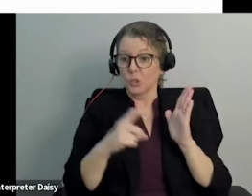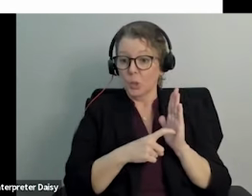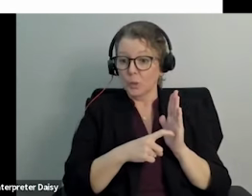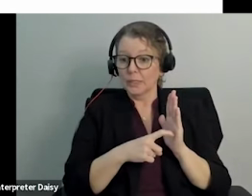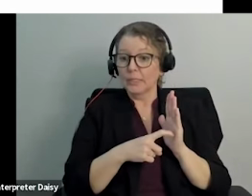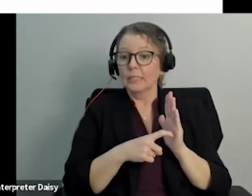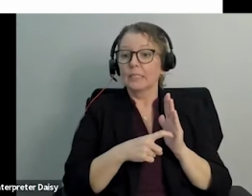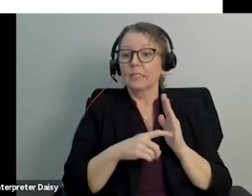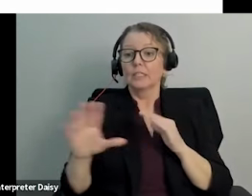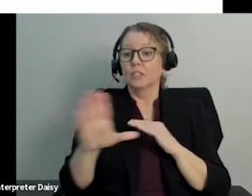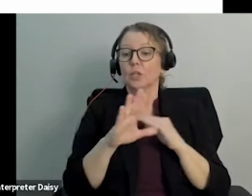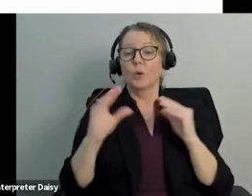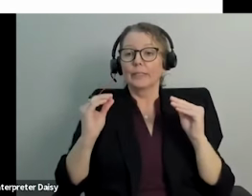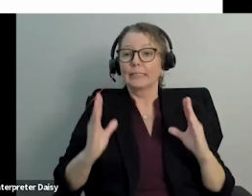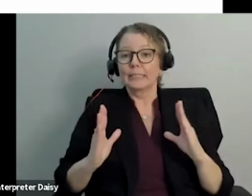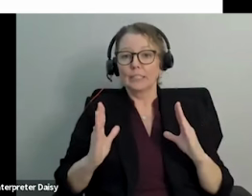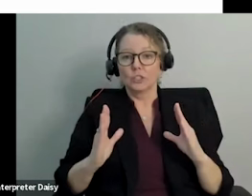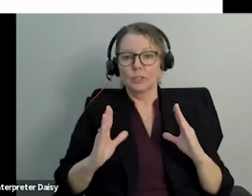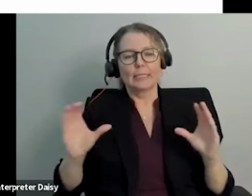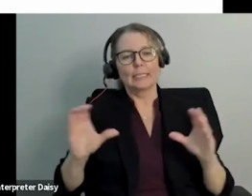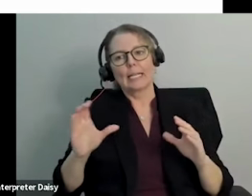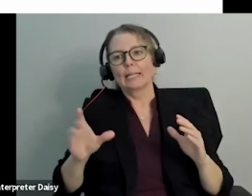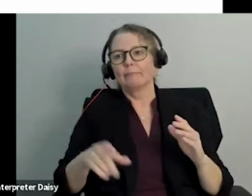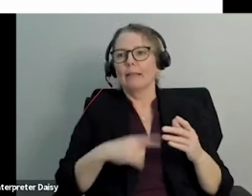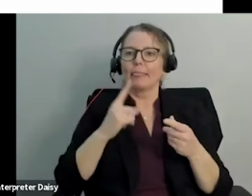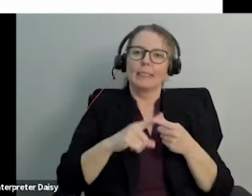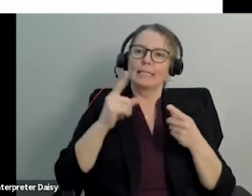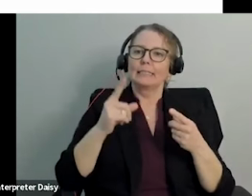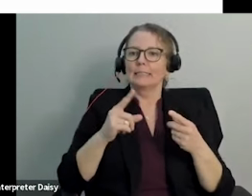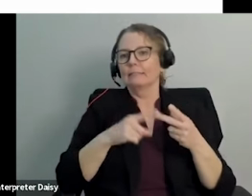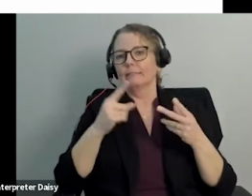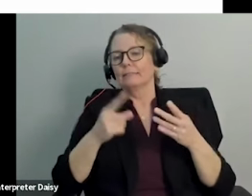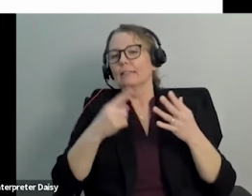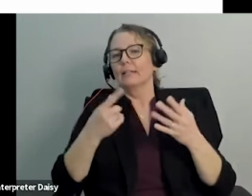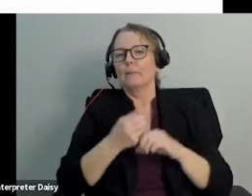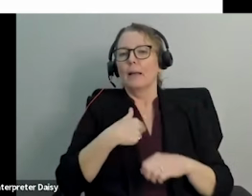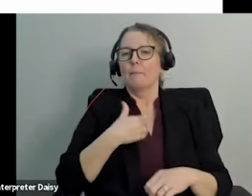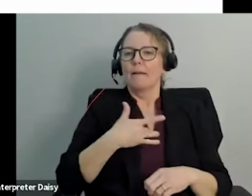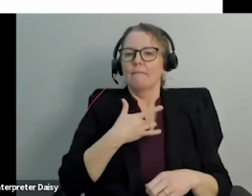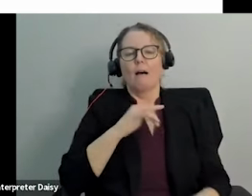that your teacher did this type of thing to make you feel seen, heard, and valued.